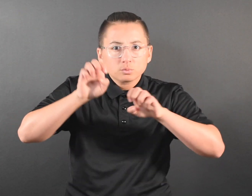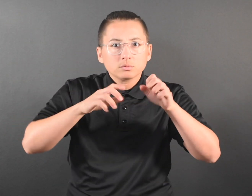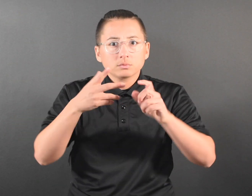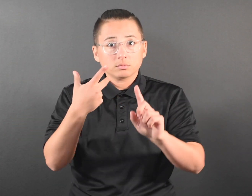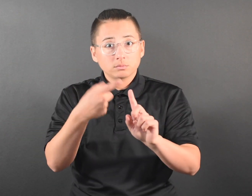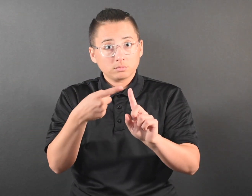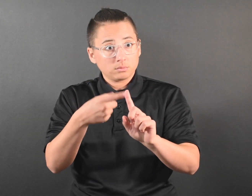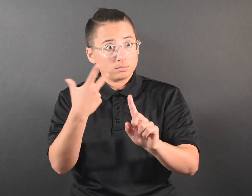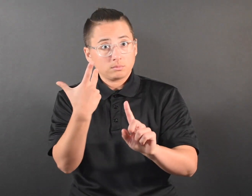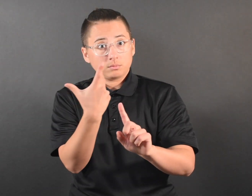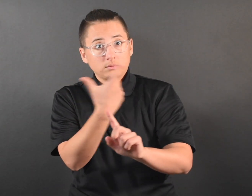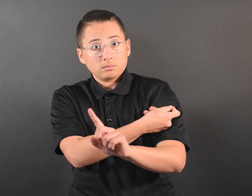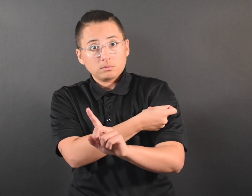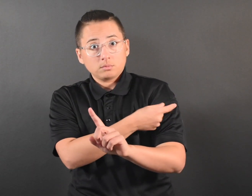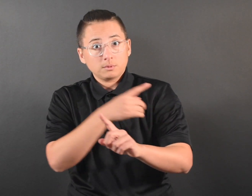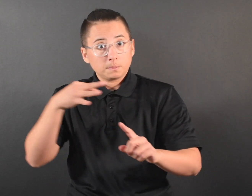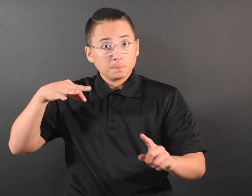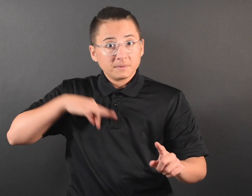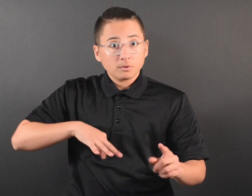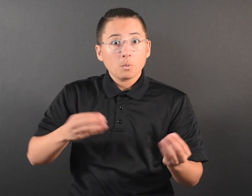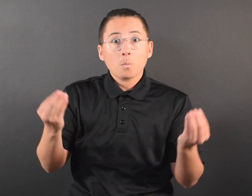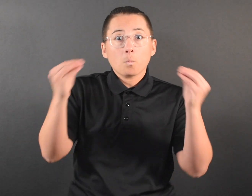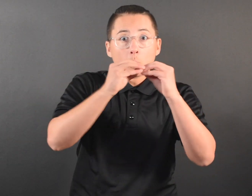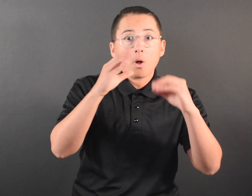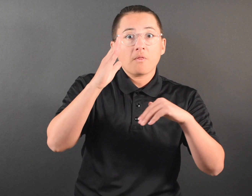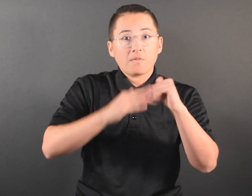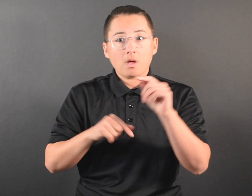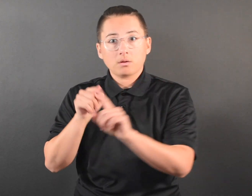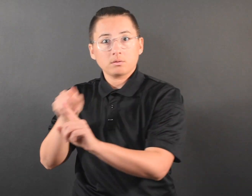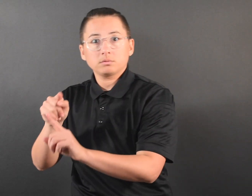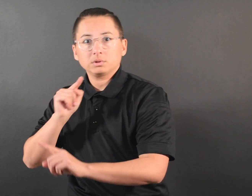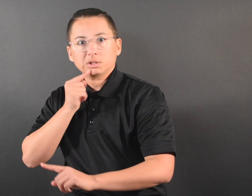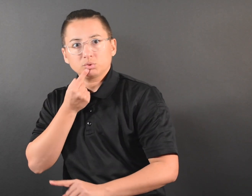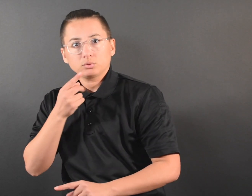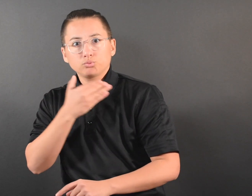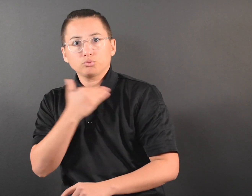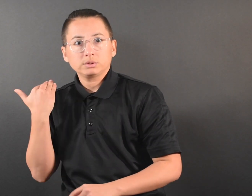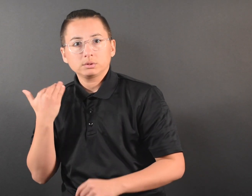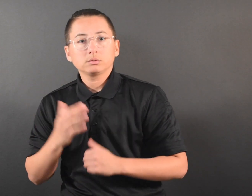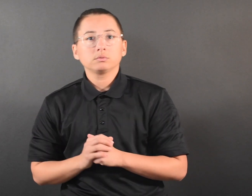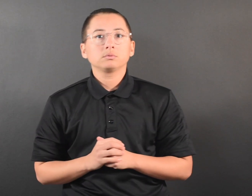evaluating whether the benefits of COVID-19 vaccines are greater than these rare risks.